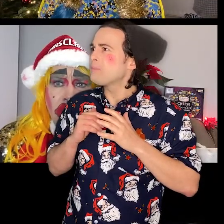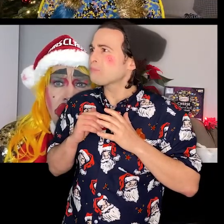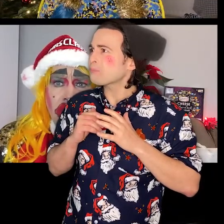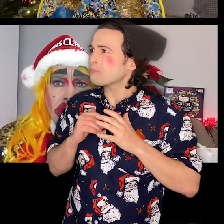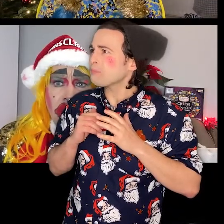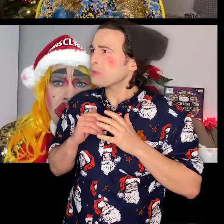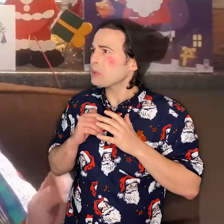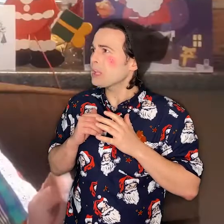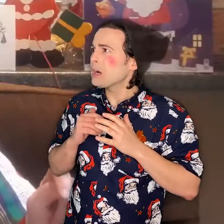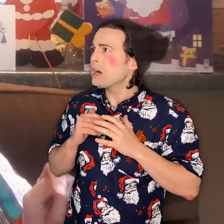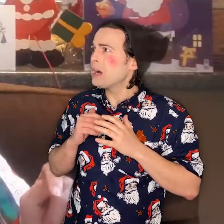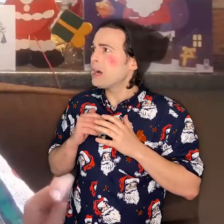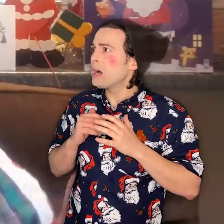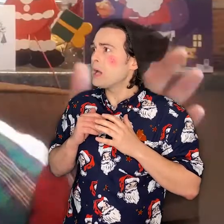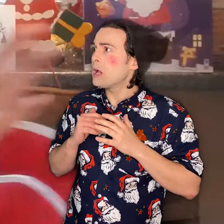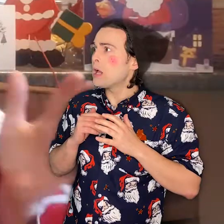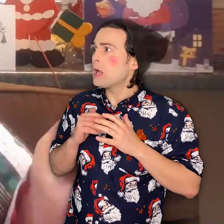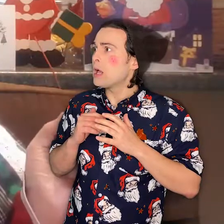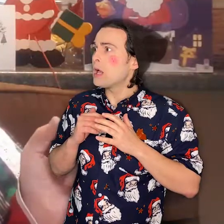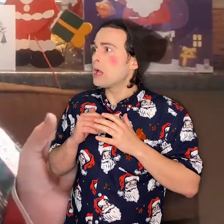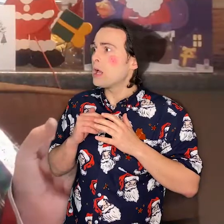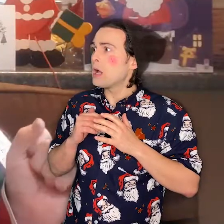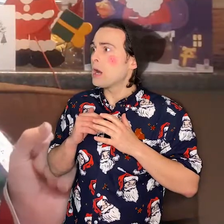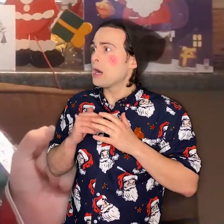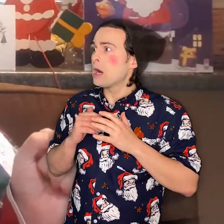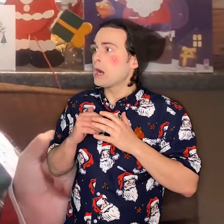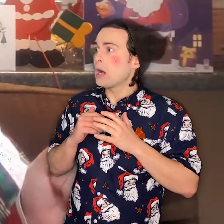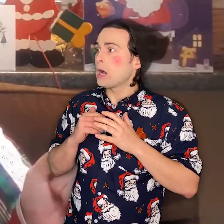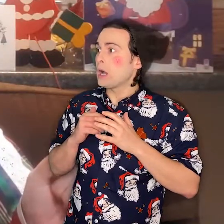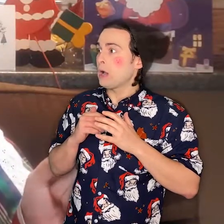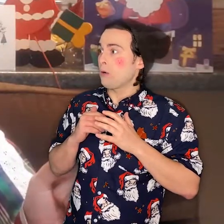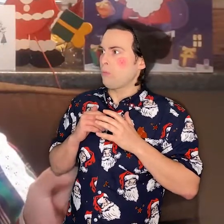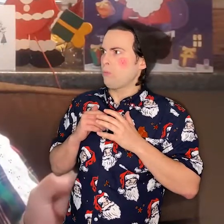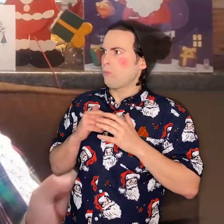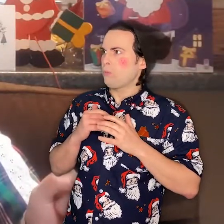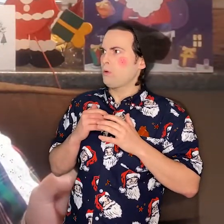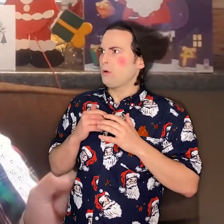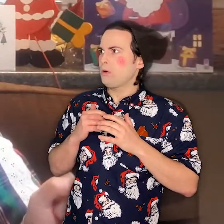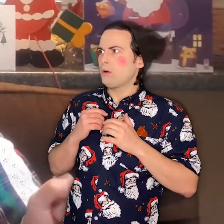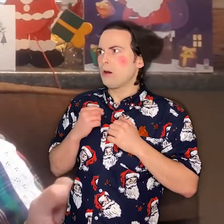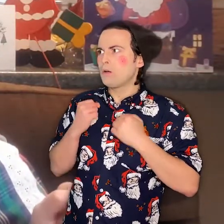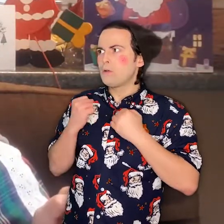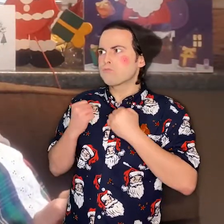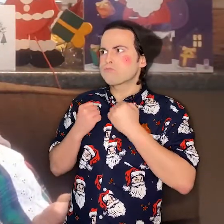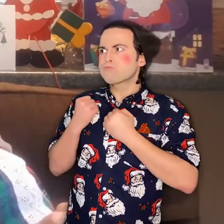Helen - Banish you? I'lI batter you if you do one thing to ruin our Christmas day.